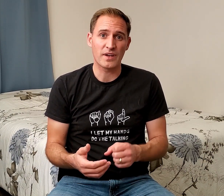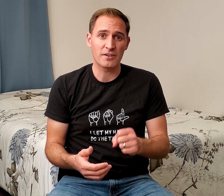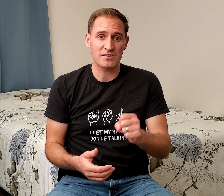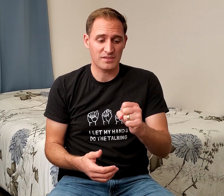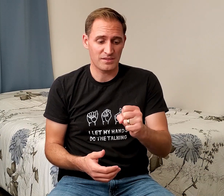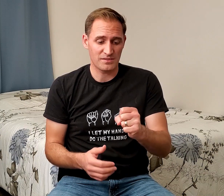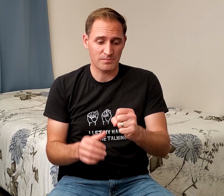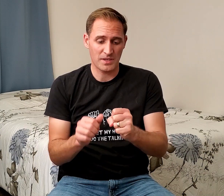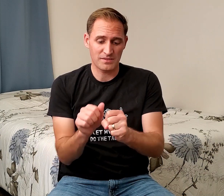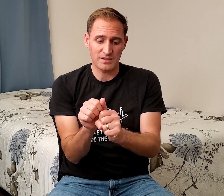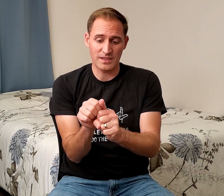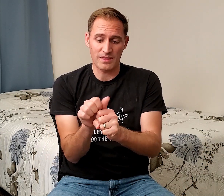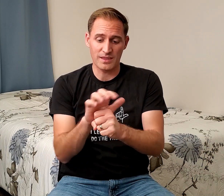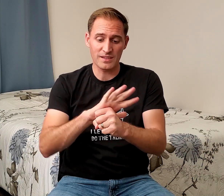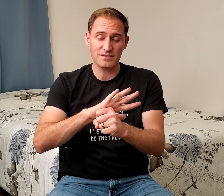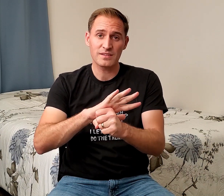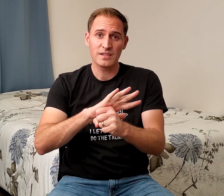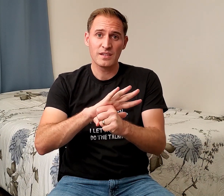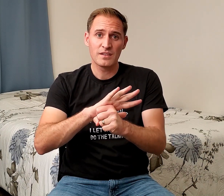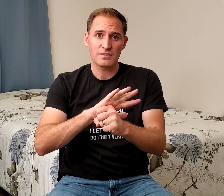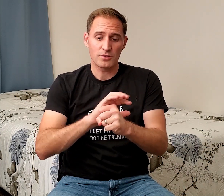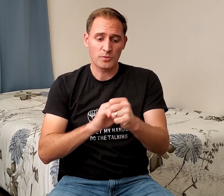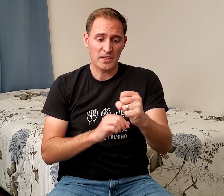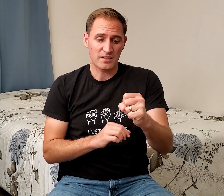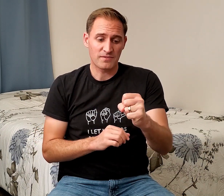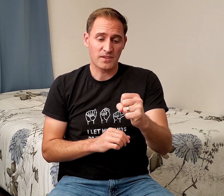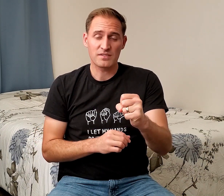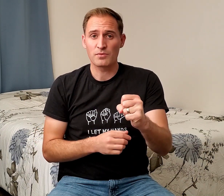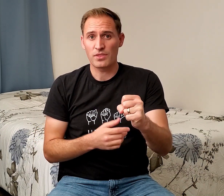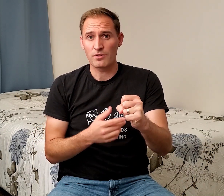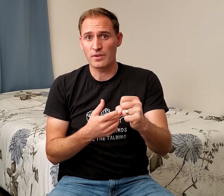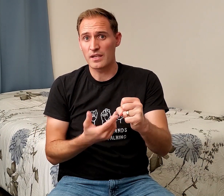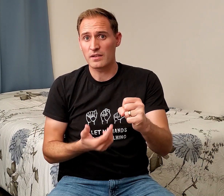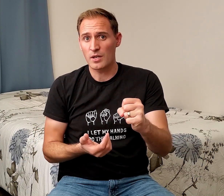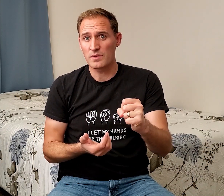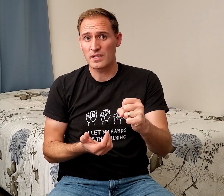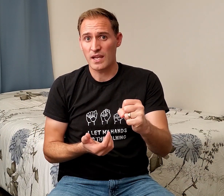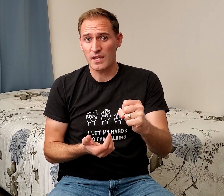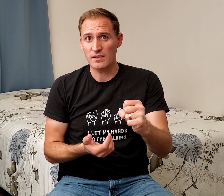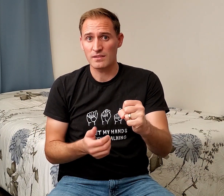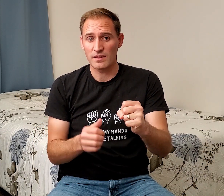virus is basically this, so you make a fist with your non-dominant hand and